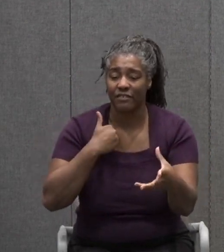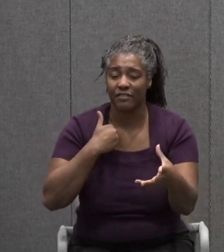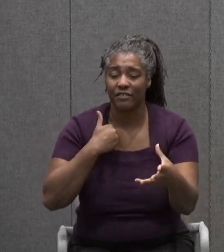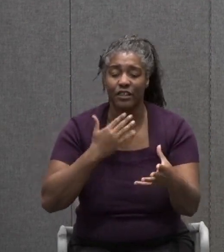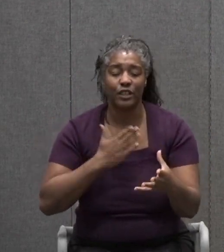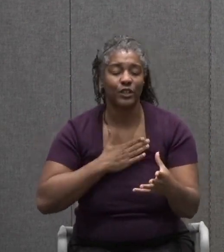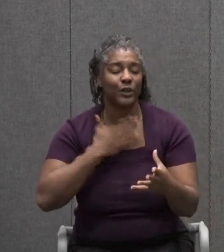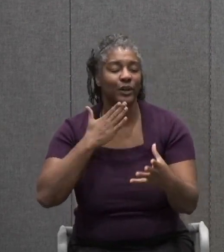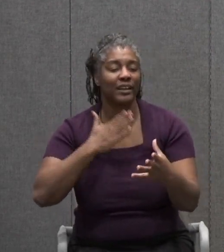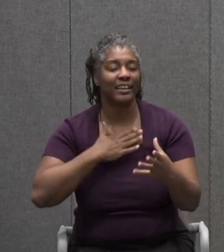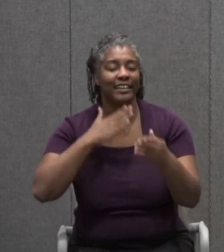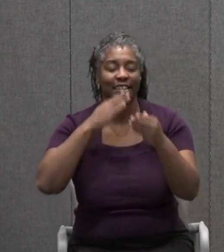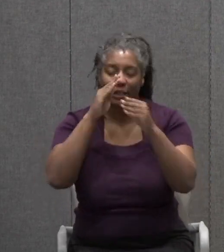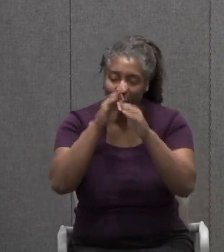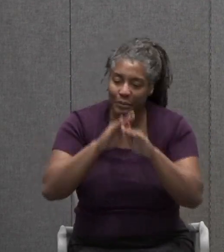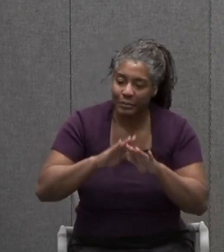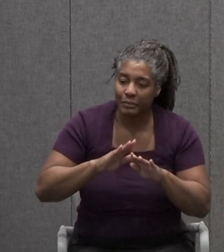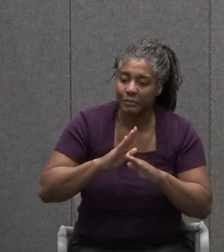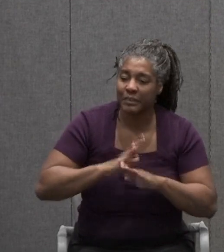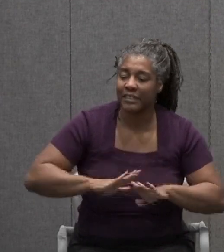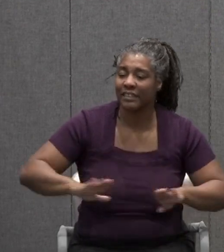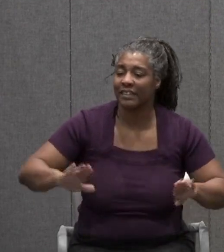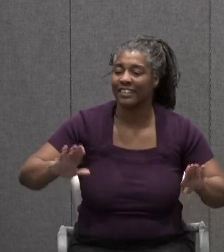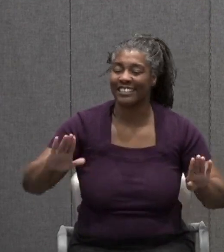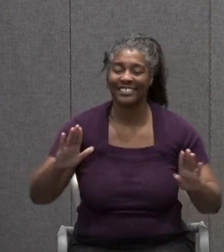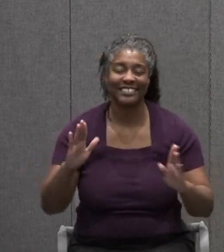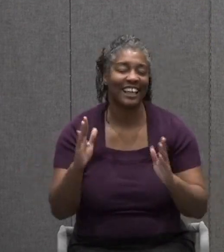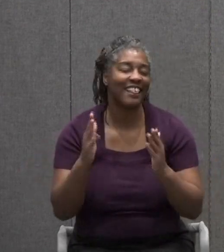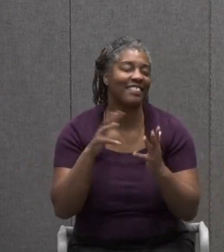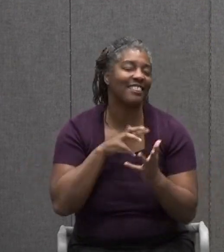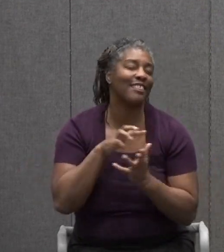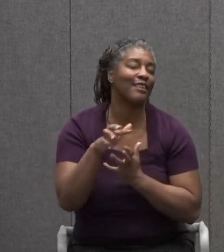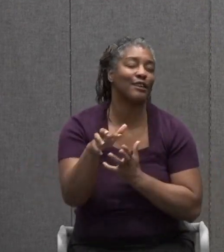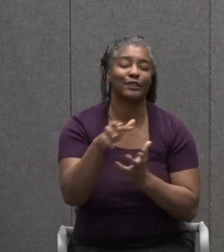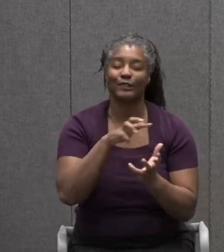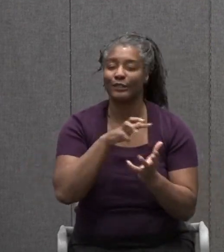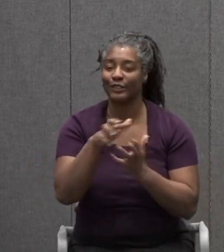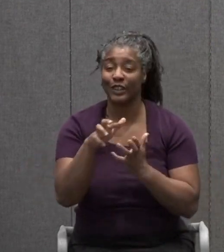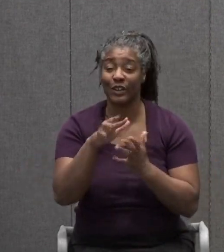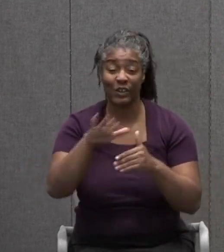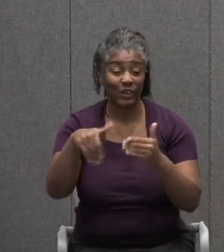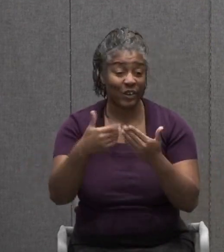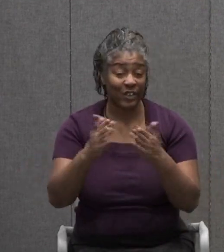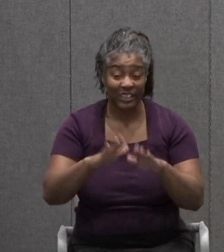and laughter and lots of peaceful children. One more together.